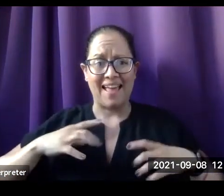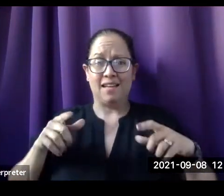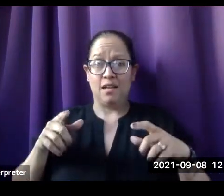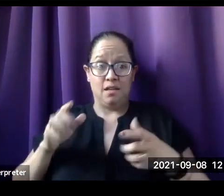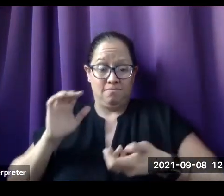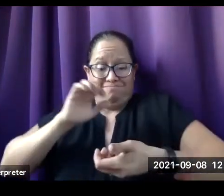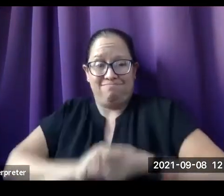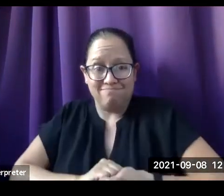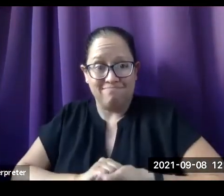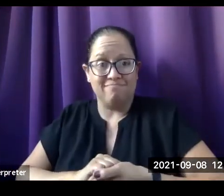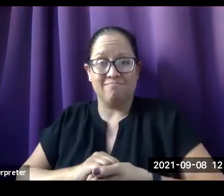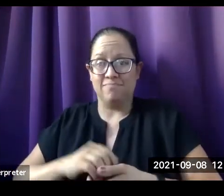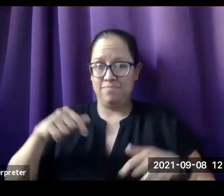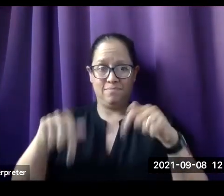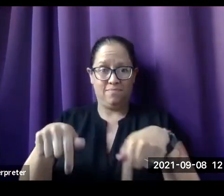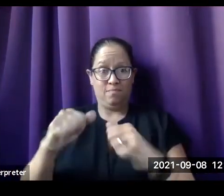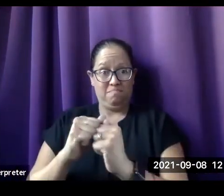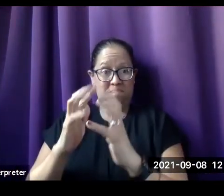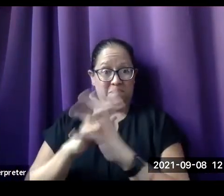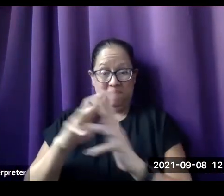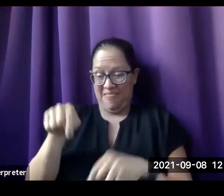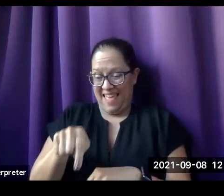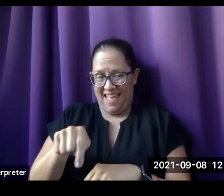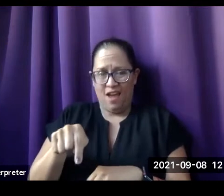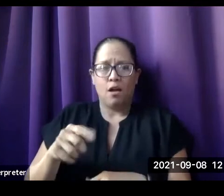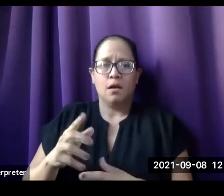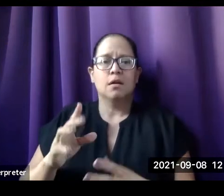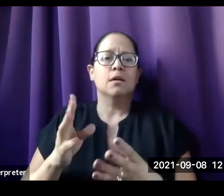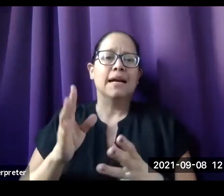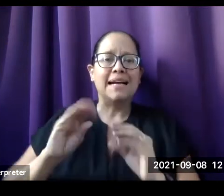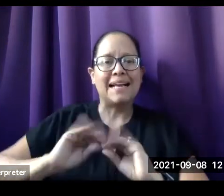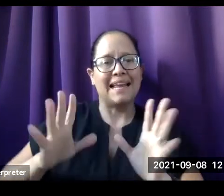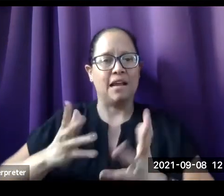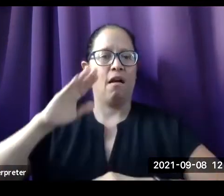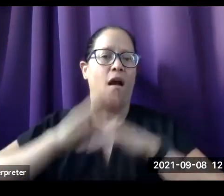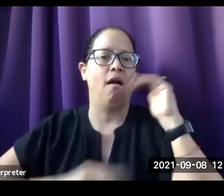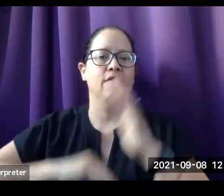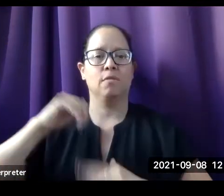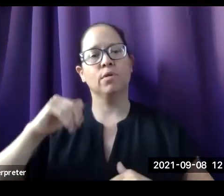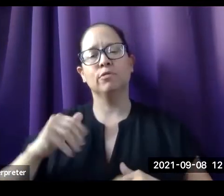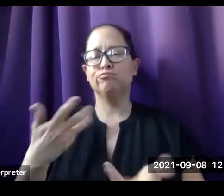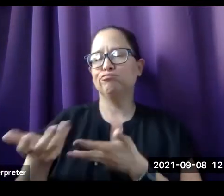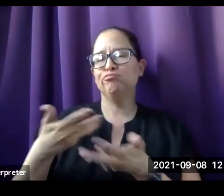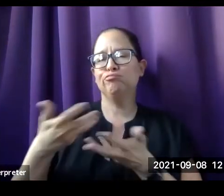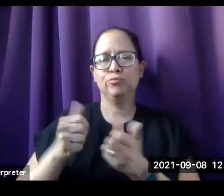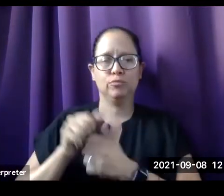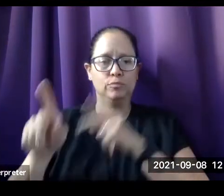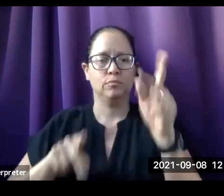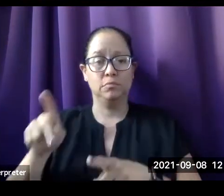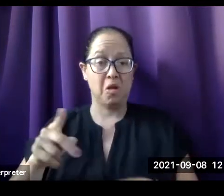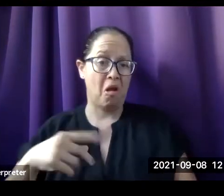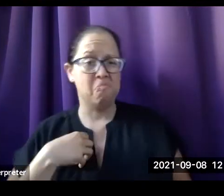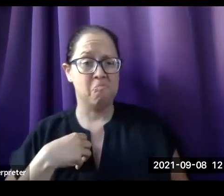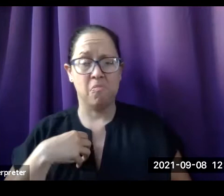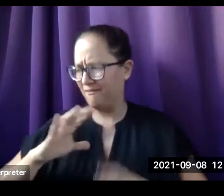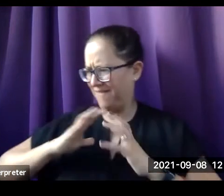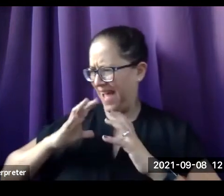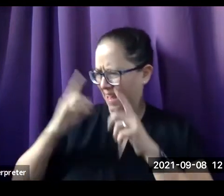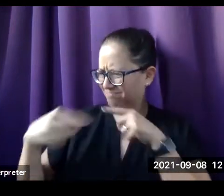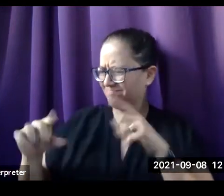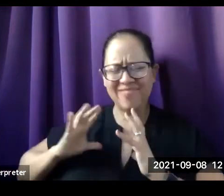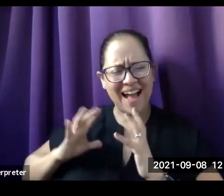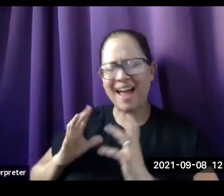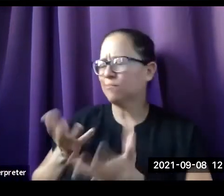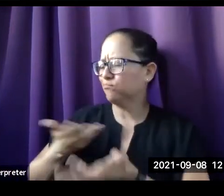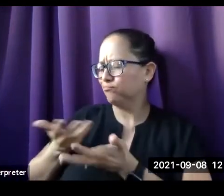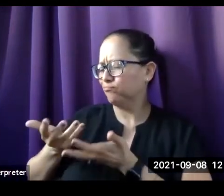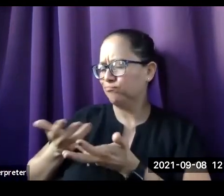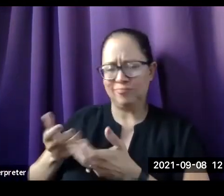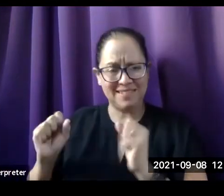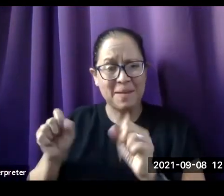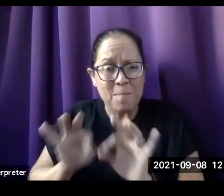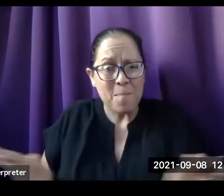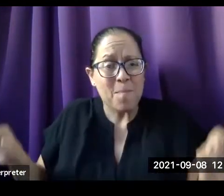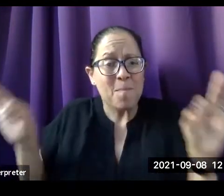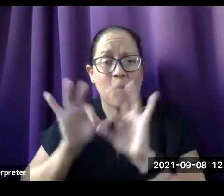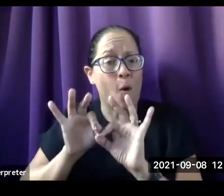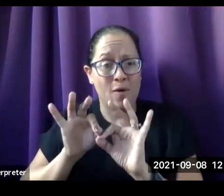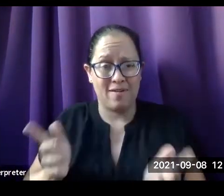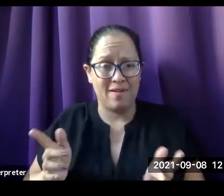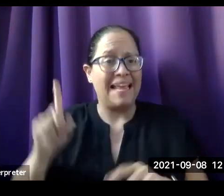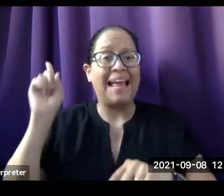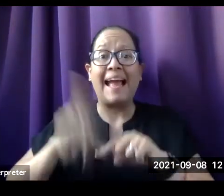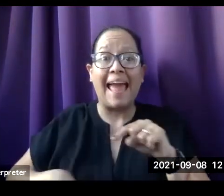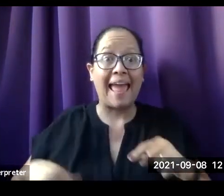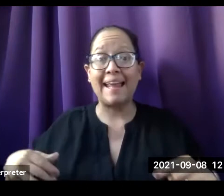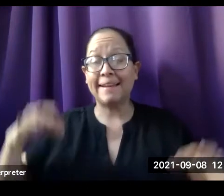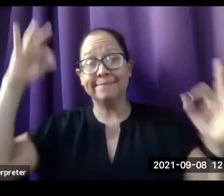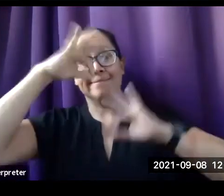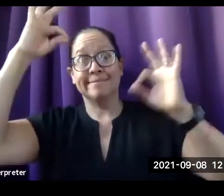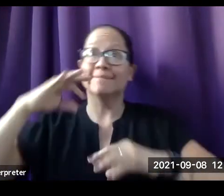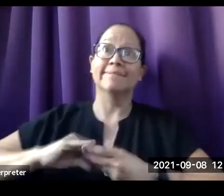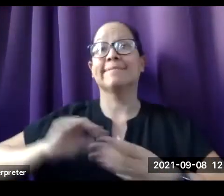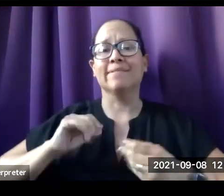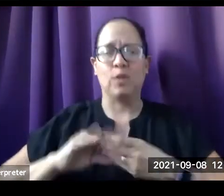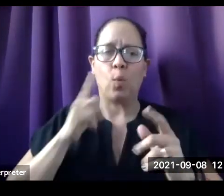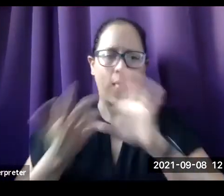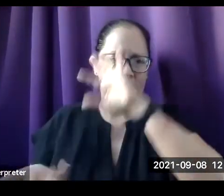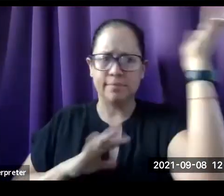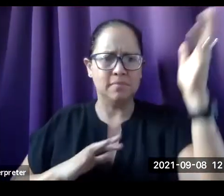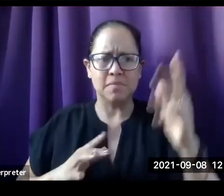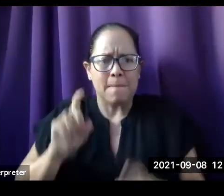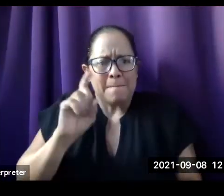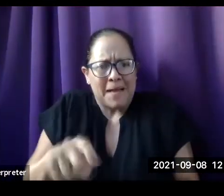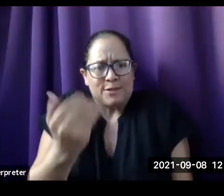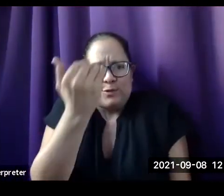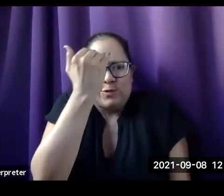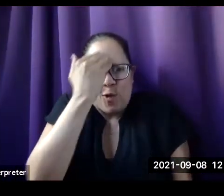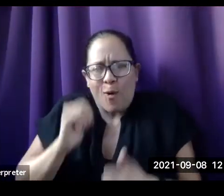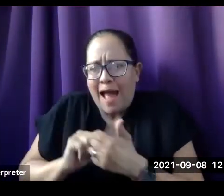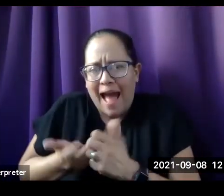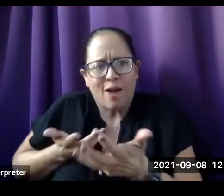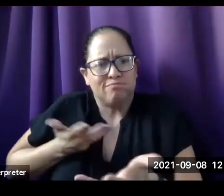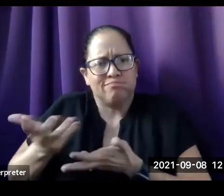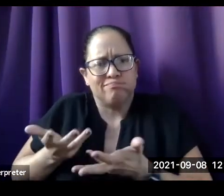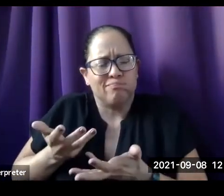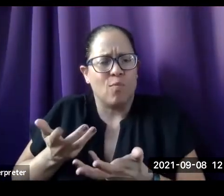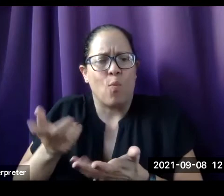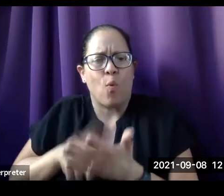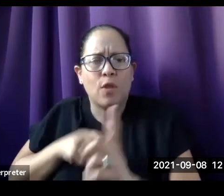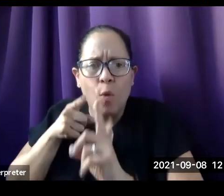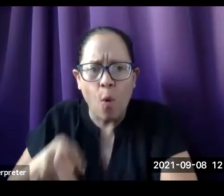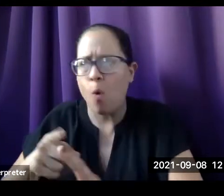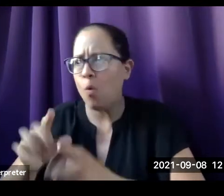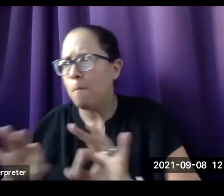Some people are having to be able to be effective, their ability to be those splitter calling subject matter experts, is critical to the success of any of these events, and they are the infrastructure that make success possible, a pain point, all these